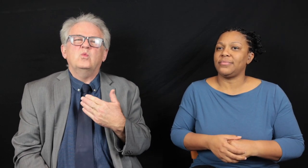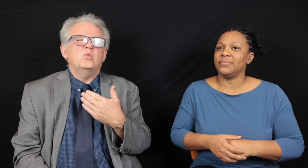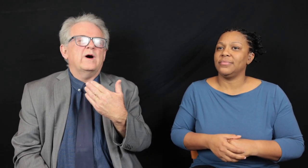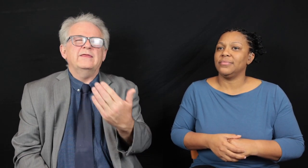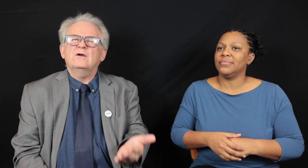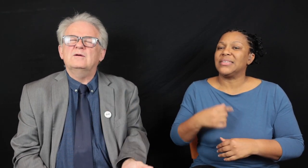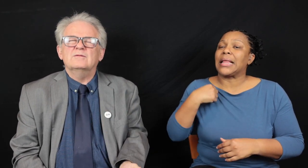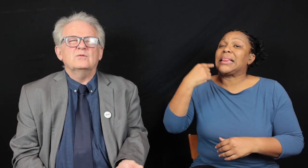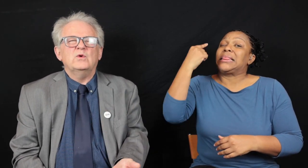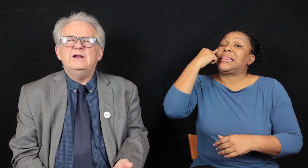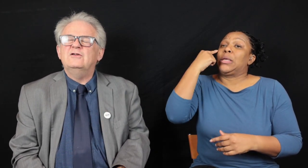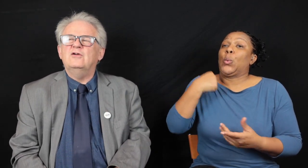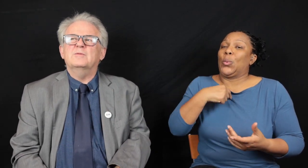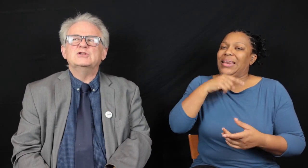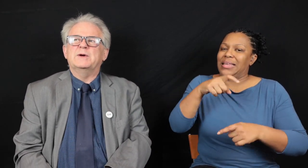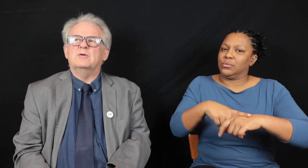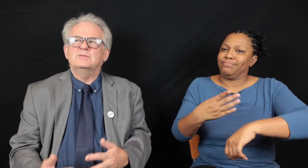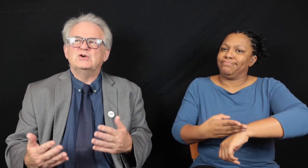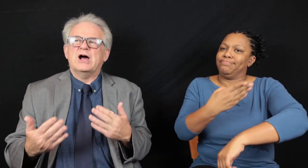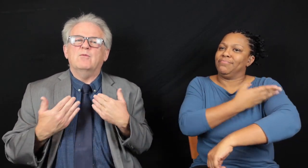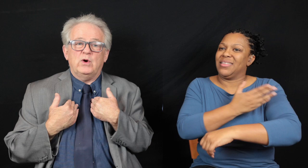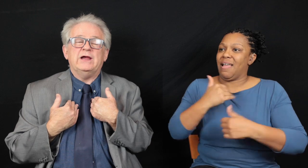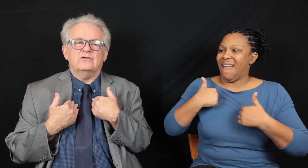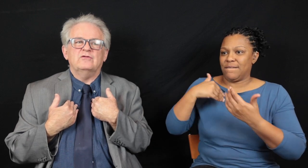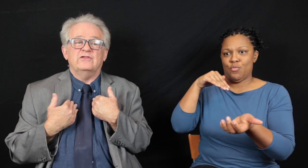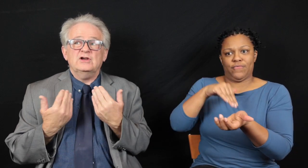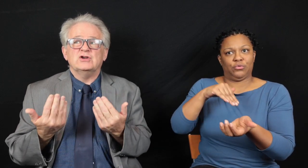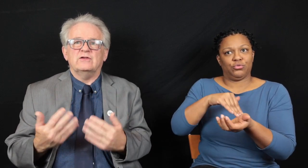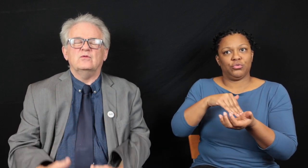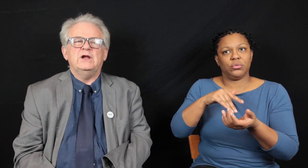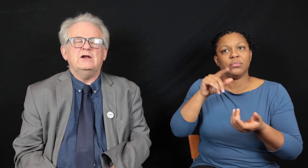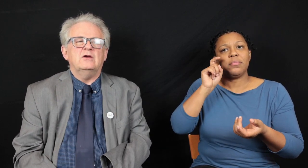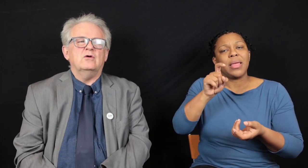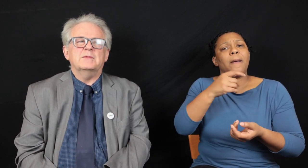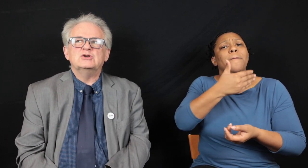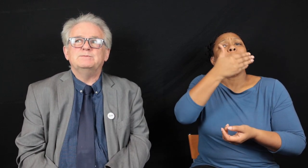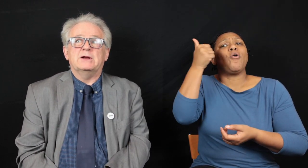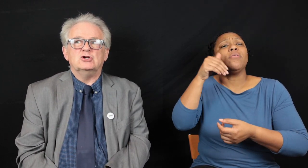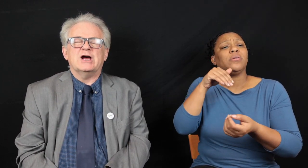I think we need to do a much better job. We, as physicians, we need to do a much better job about